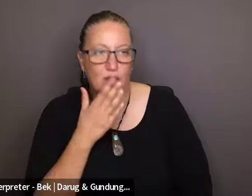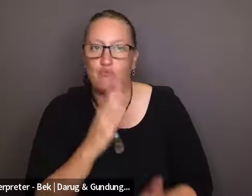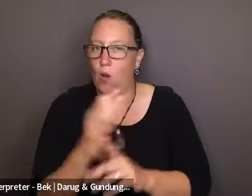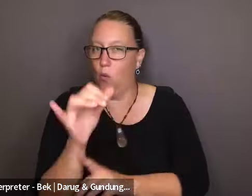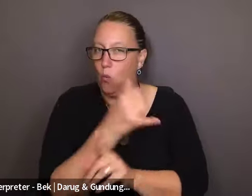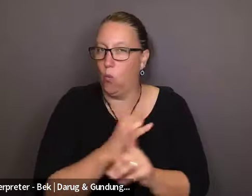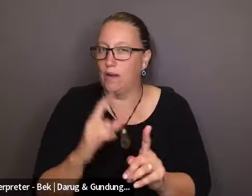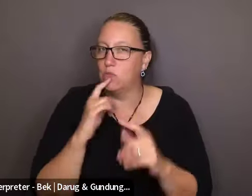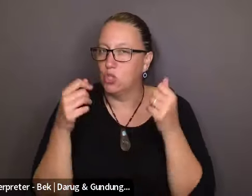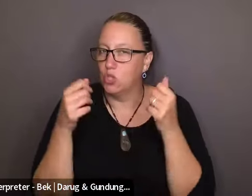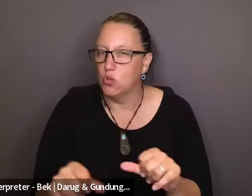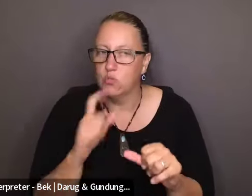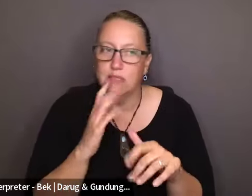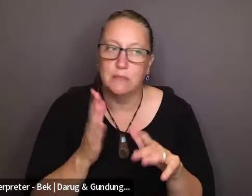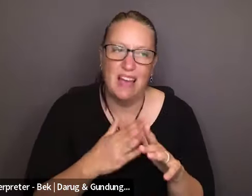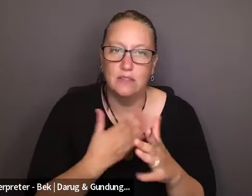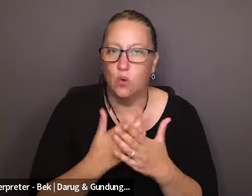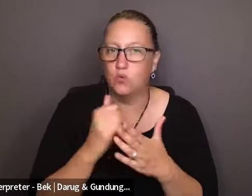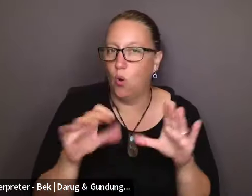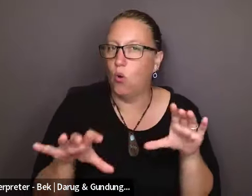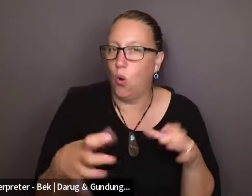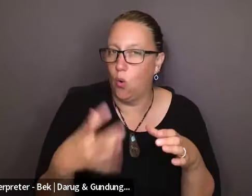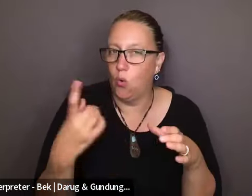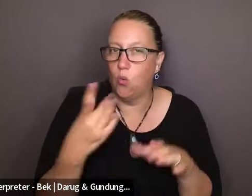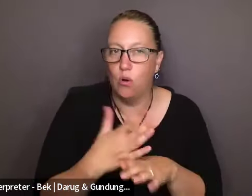expected project costs and that will obviously be